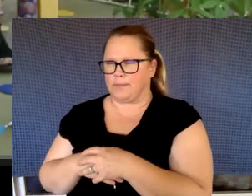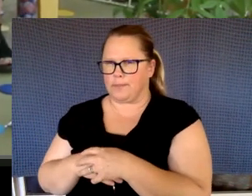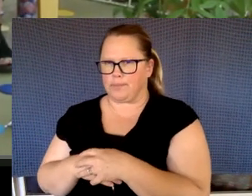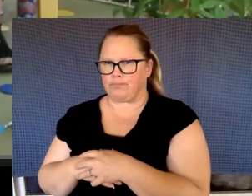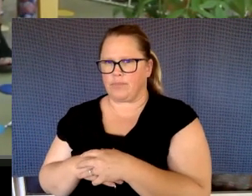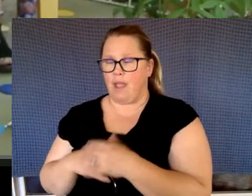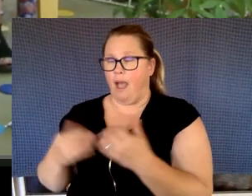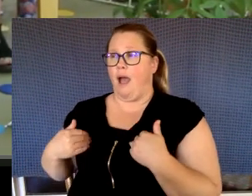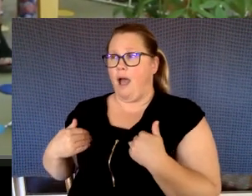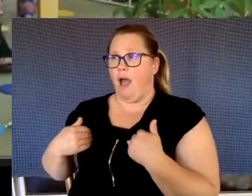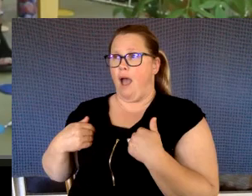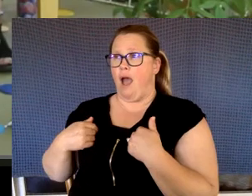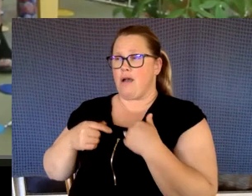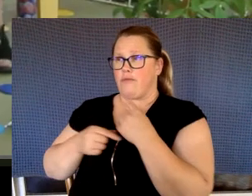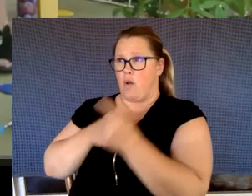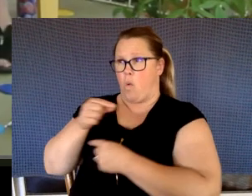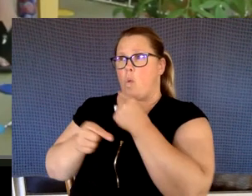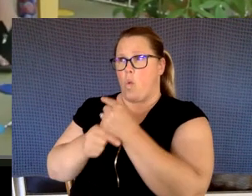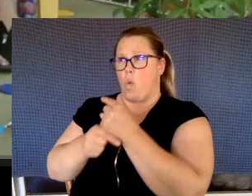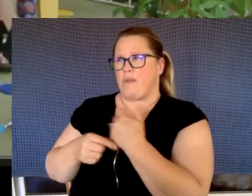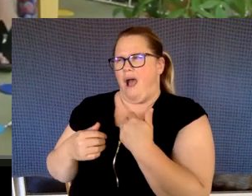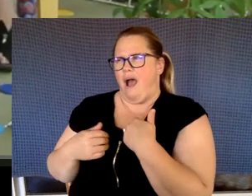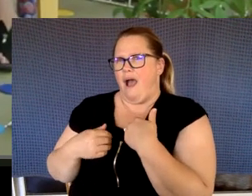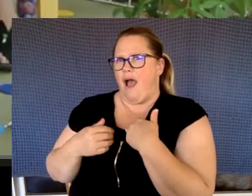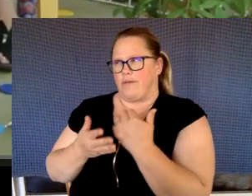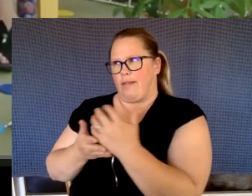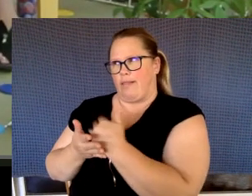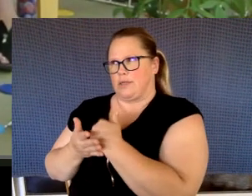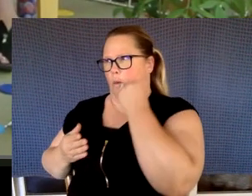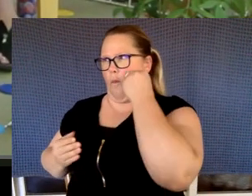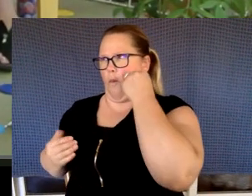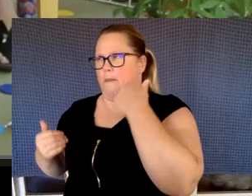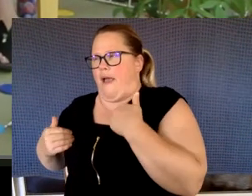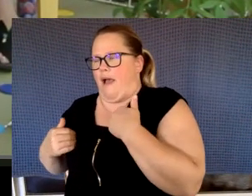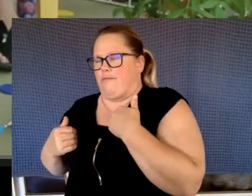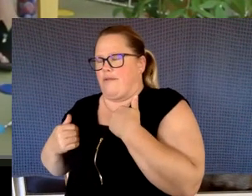I happen to have a globe. I do have a collection of globes - which that's a